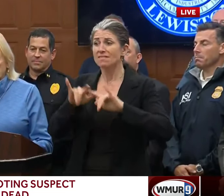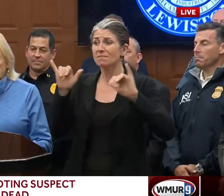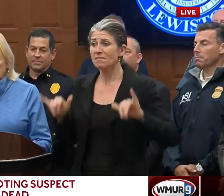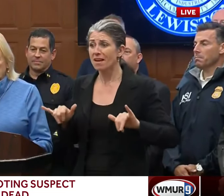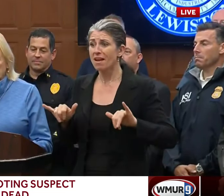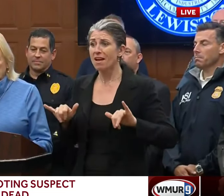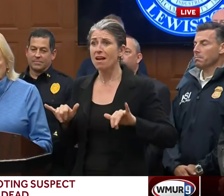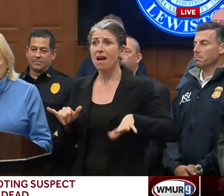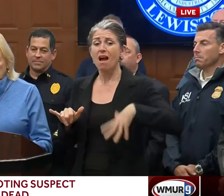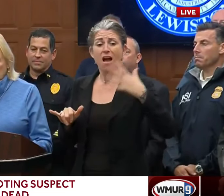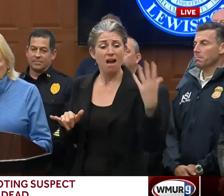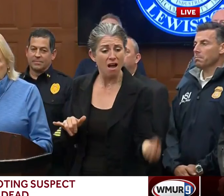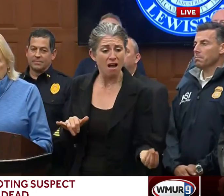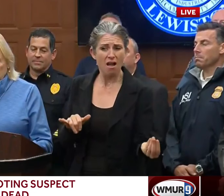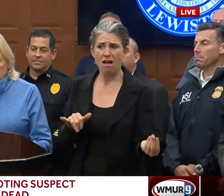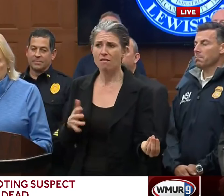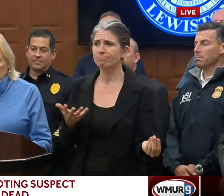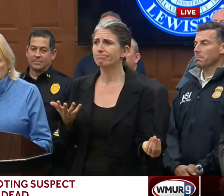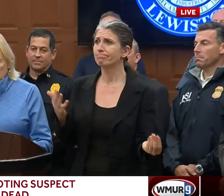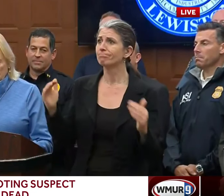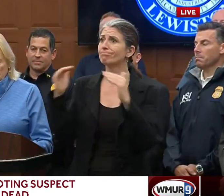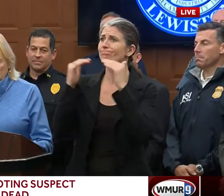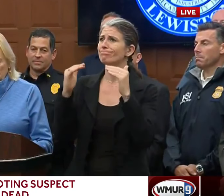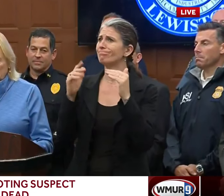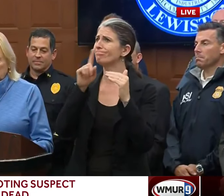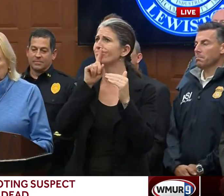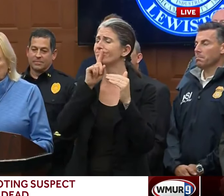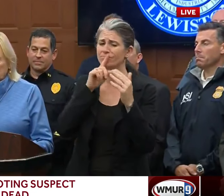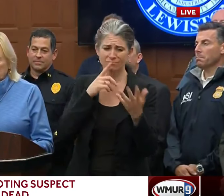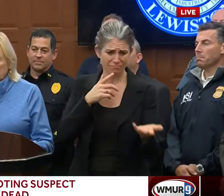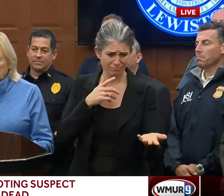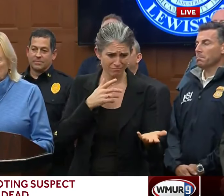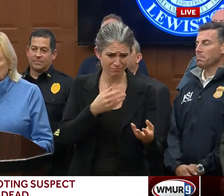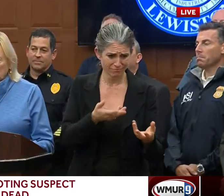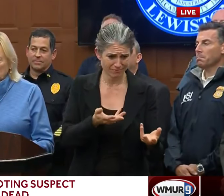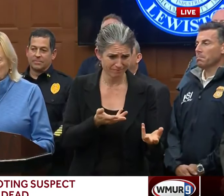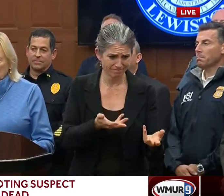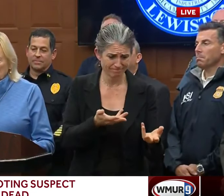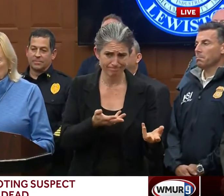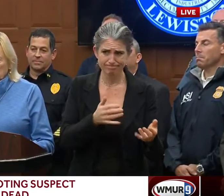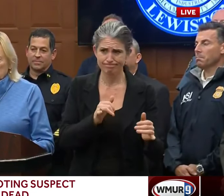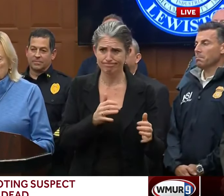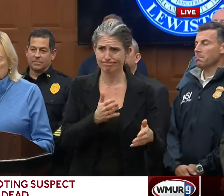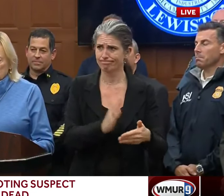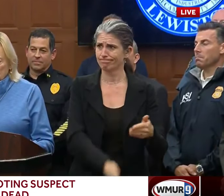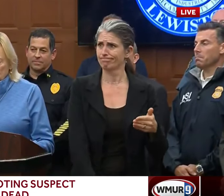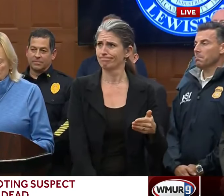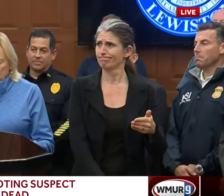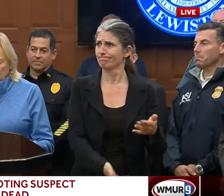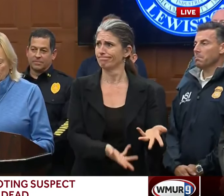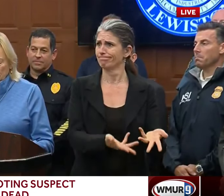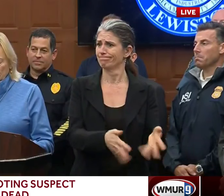BUT I ALSO KNOW THAT HIS DEATH MAY NOT BRING SOLACE TO MANY.